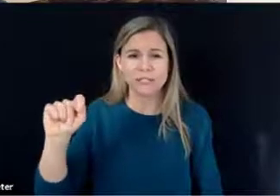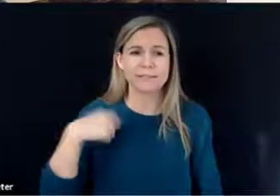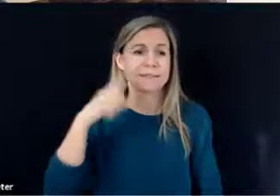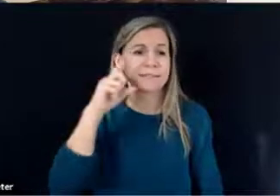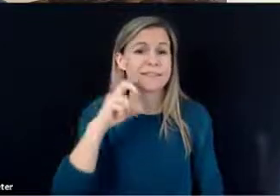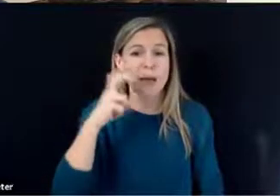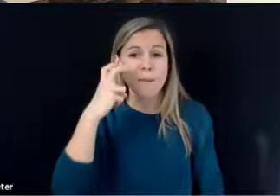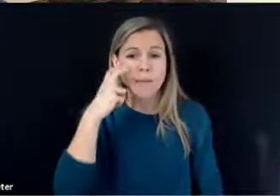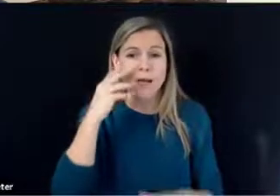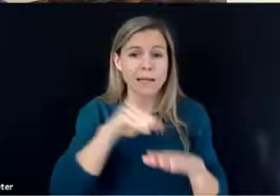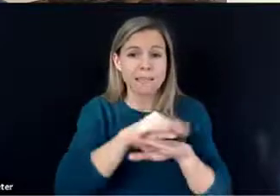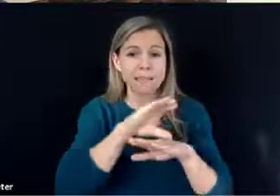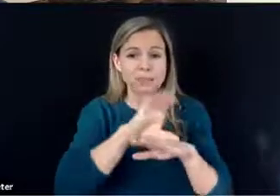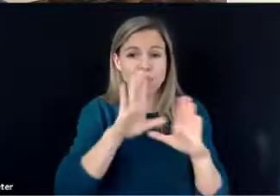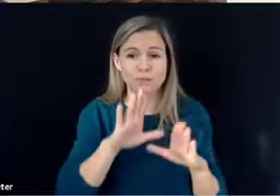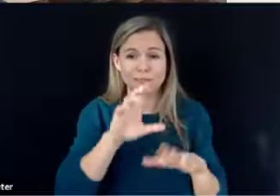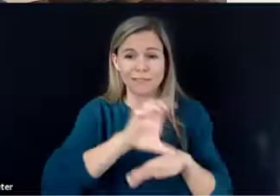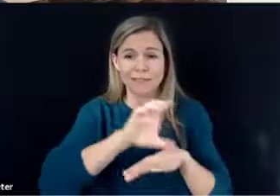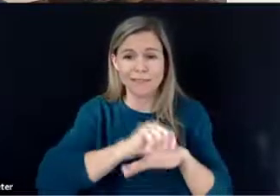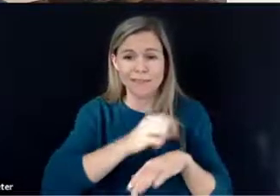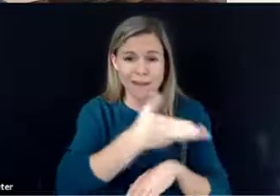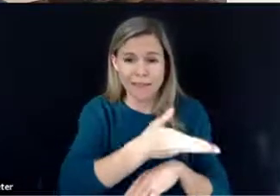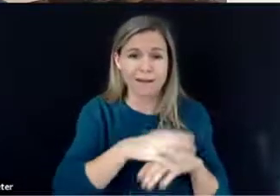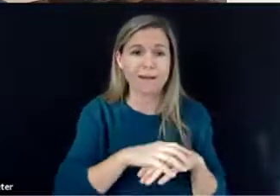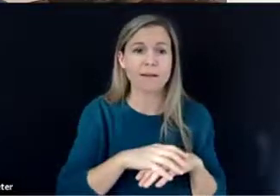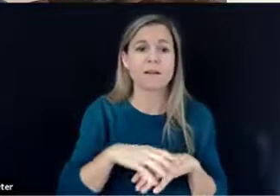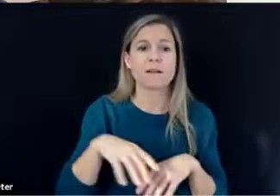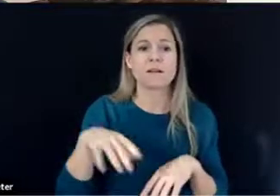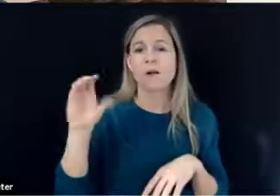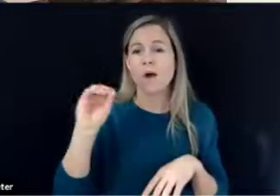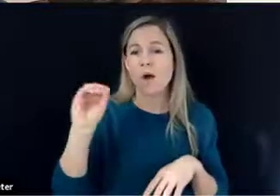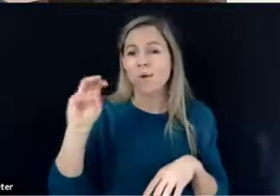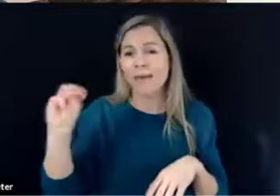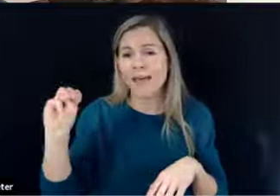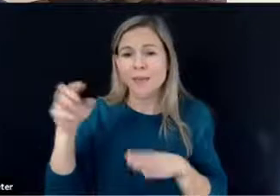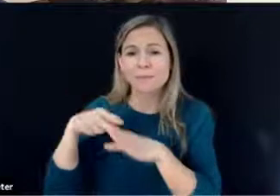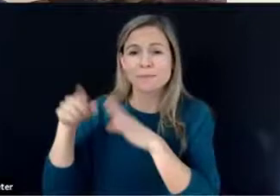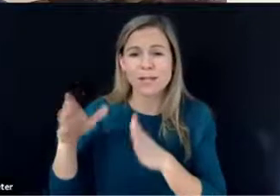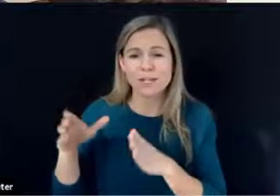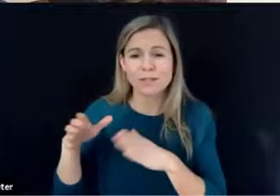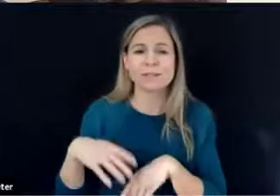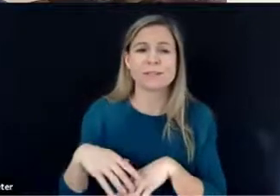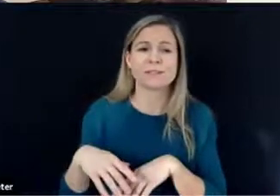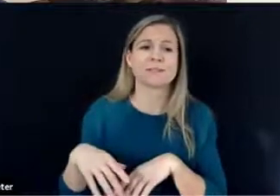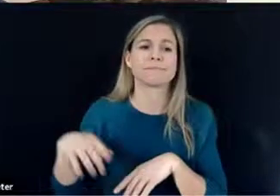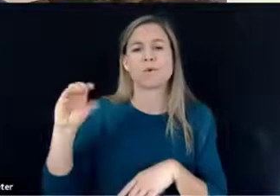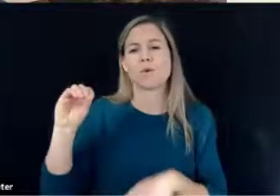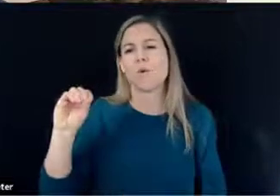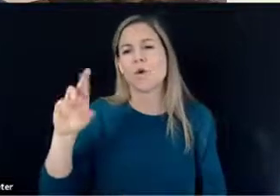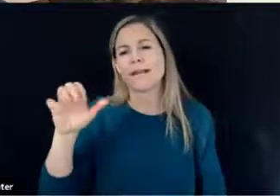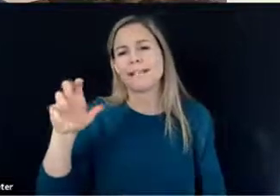O&M specialists, orientation and mobility specialists, family engagement coordinators.